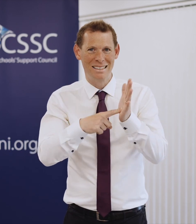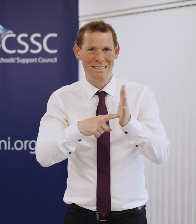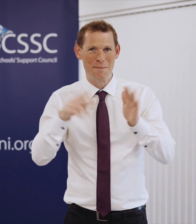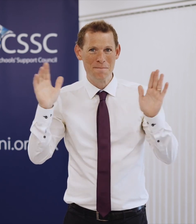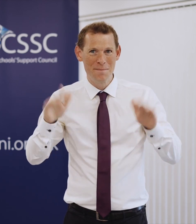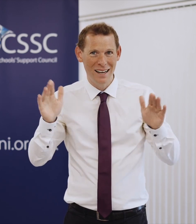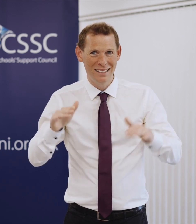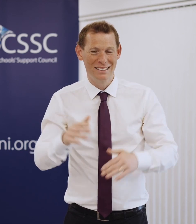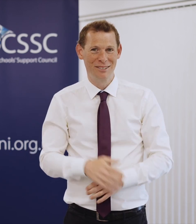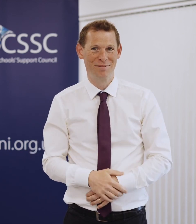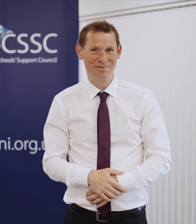The answer was bat.